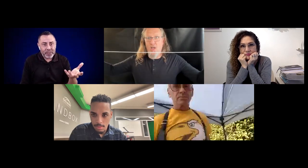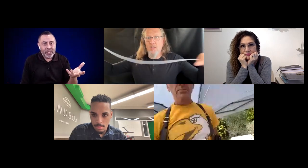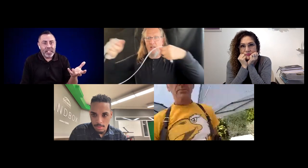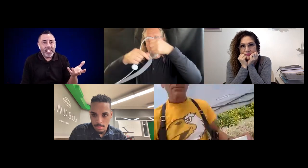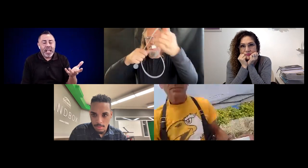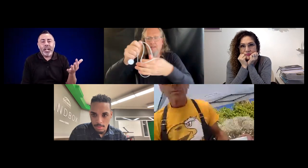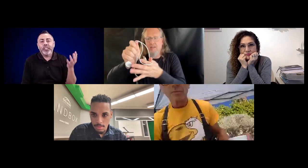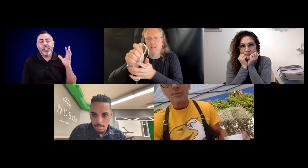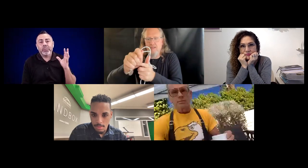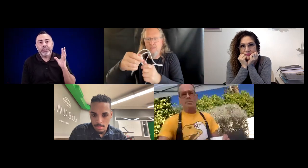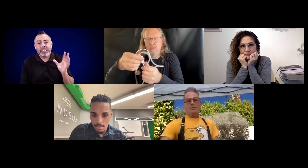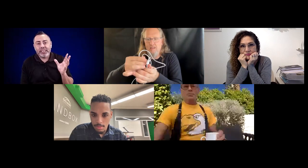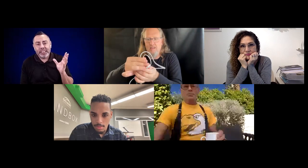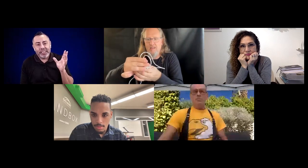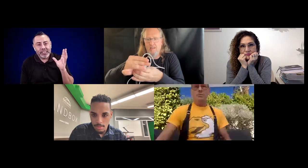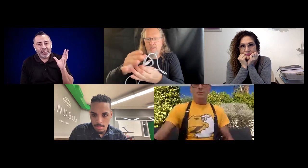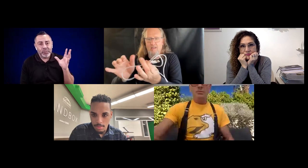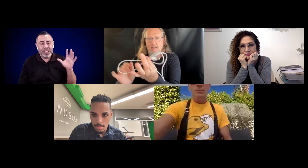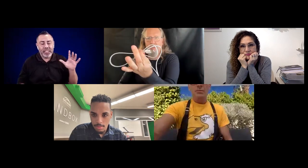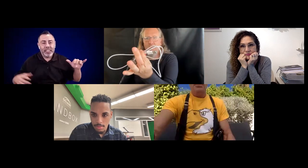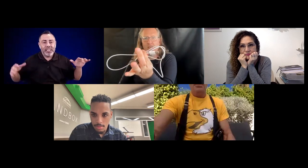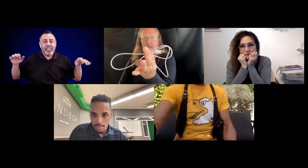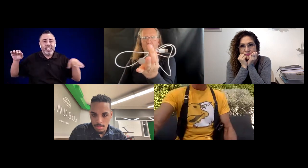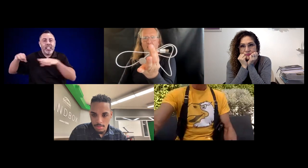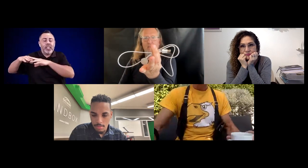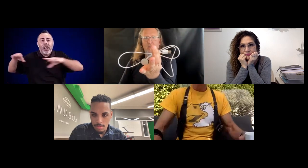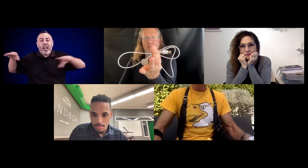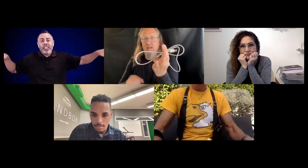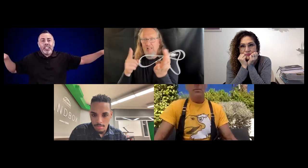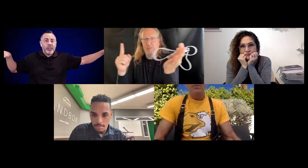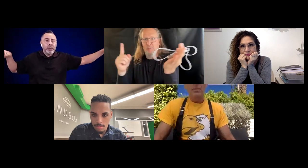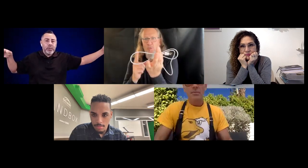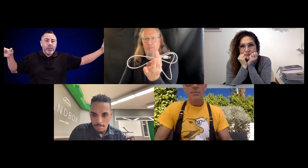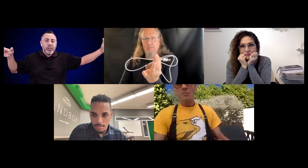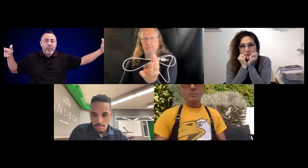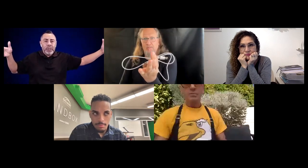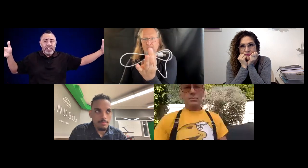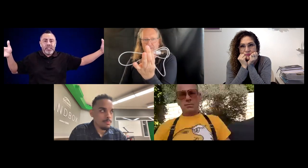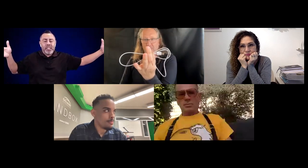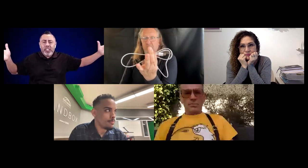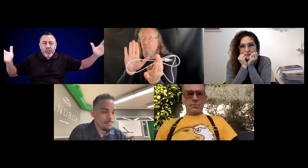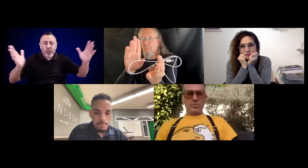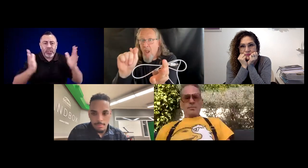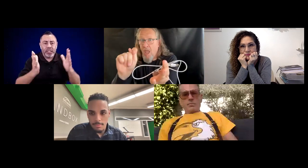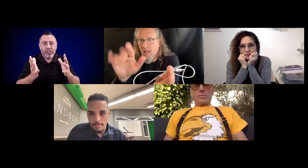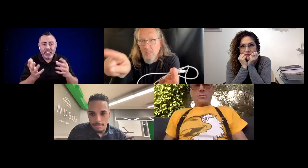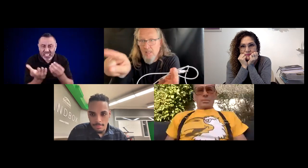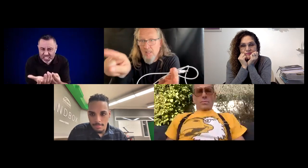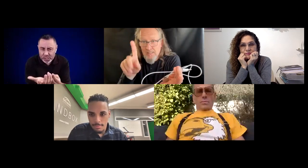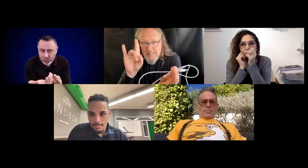How do you compress something that is a long linear peace, and how do you shorten it like this?